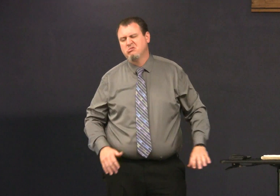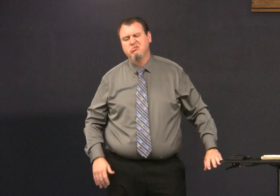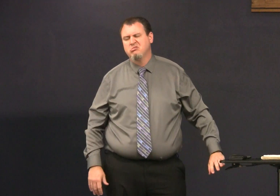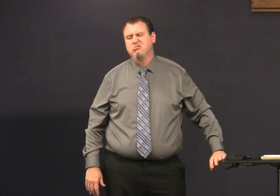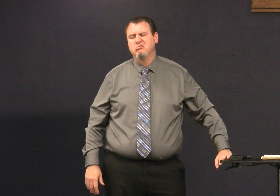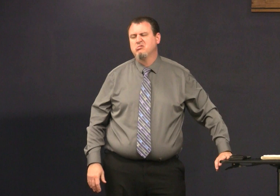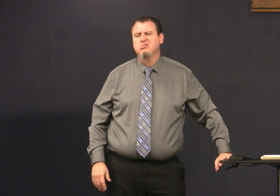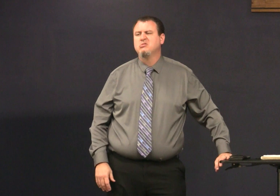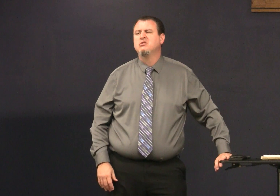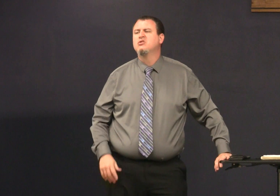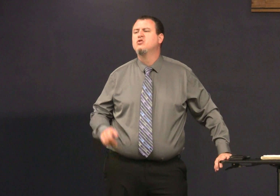the English words